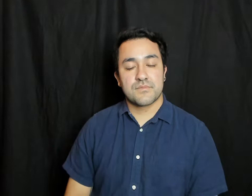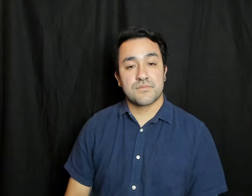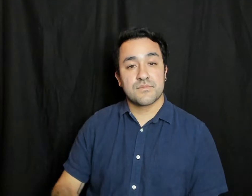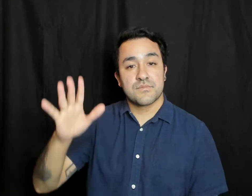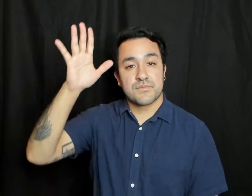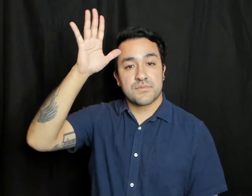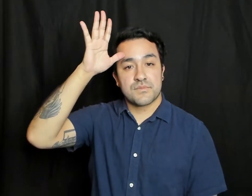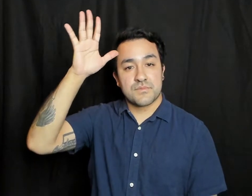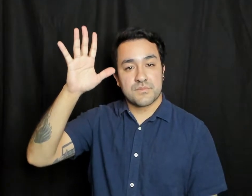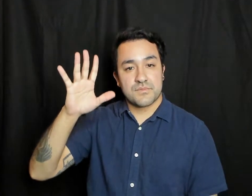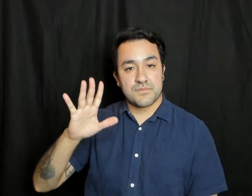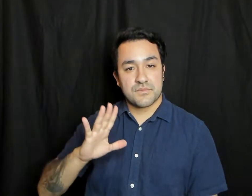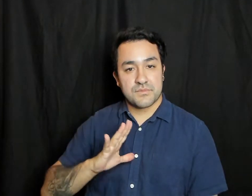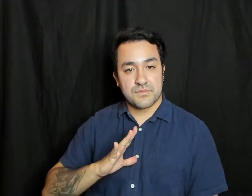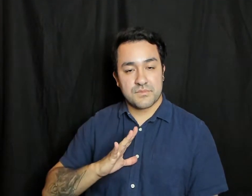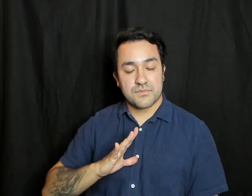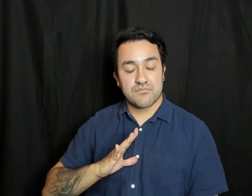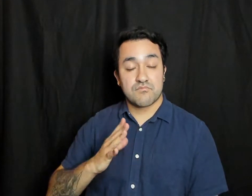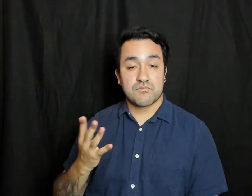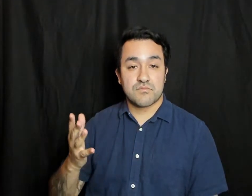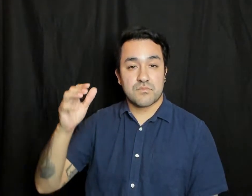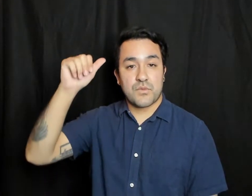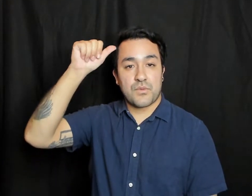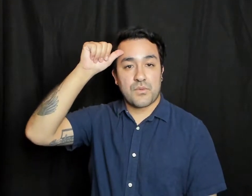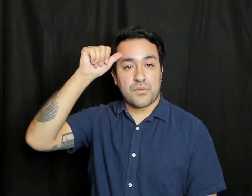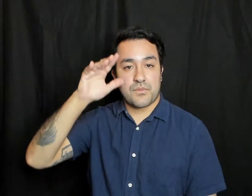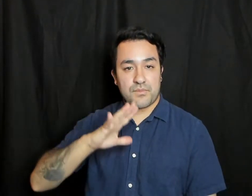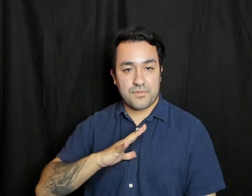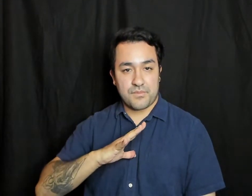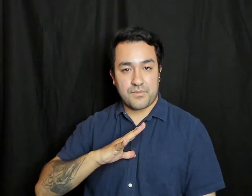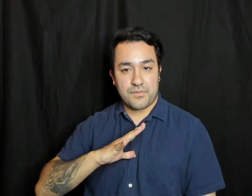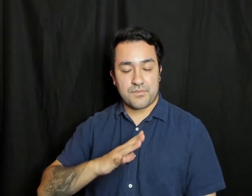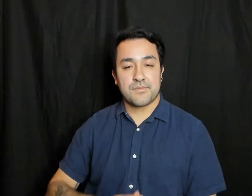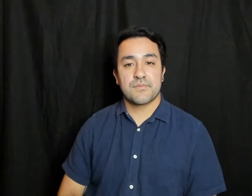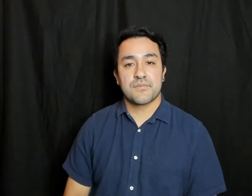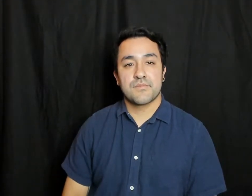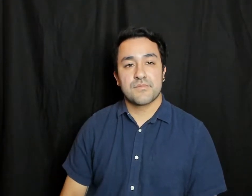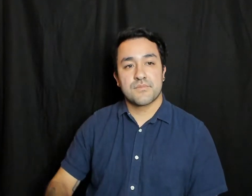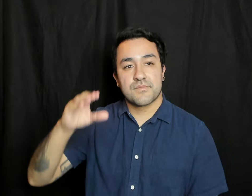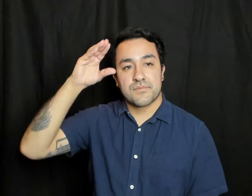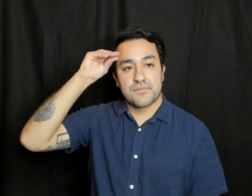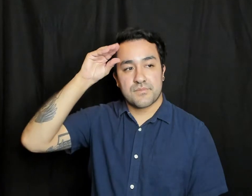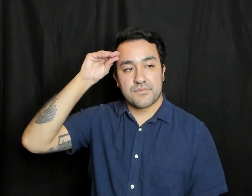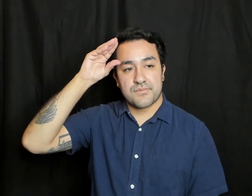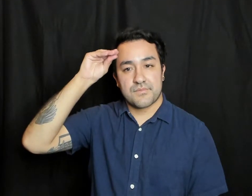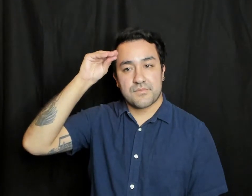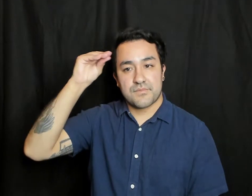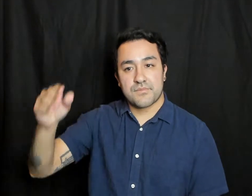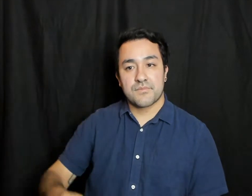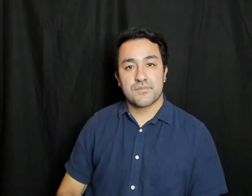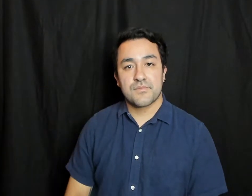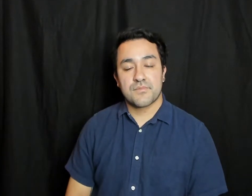MAN BOY